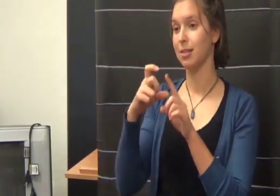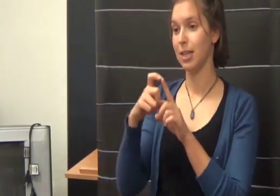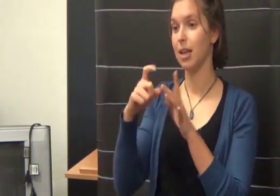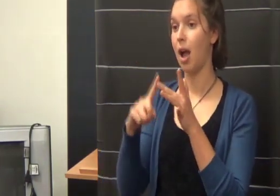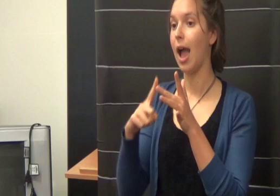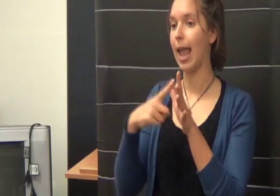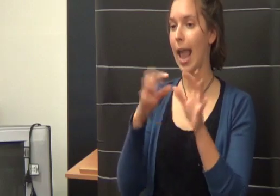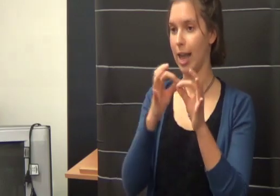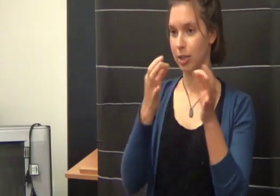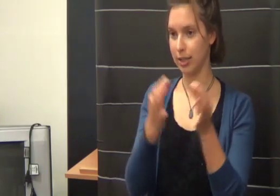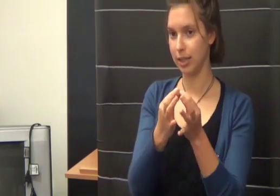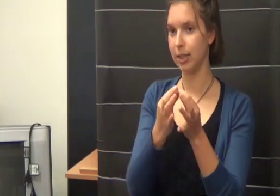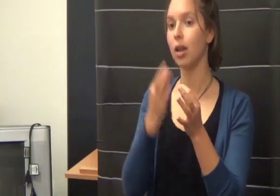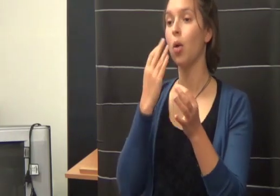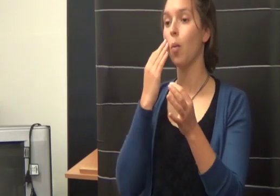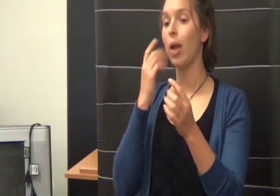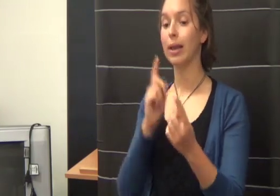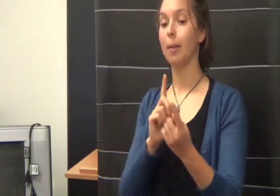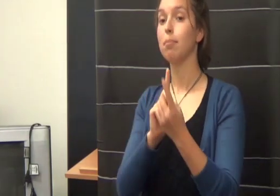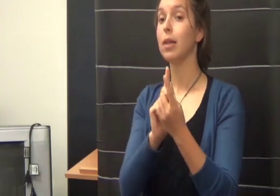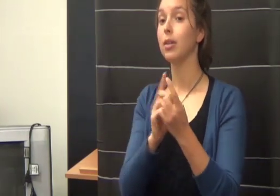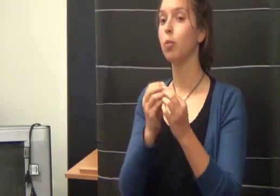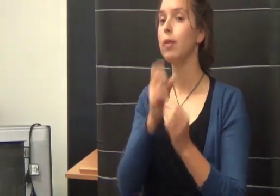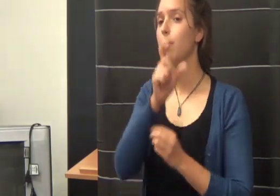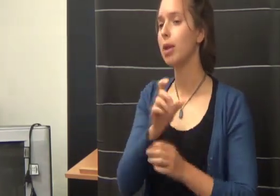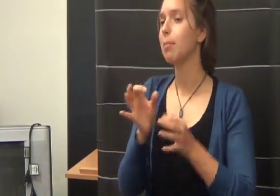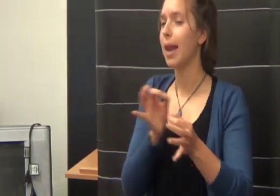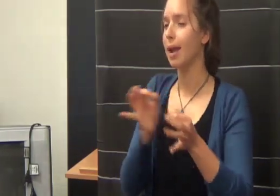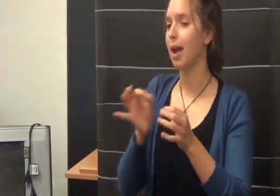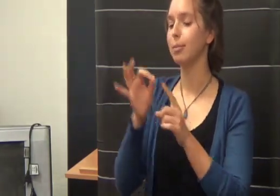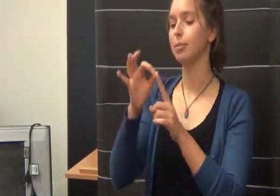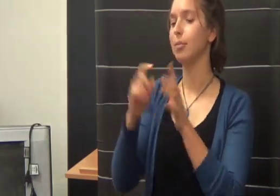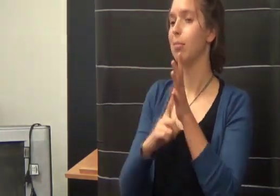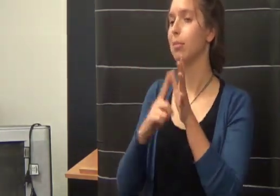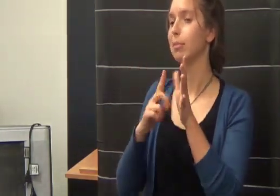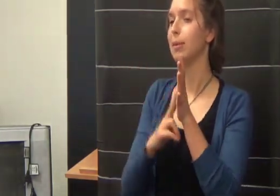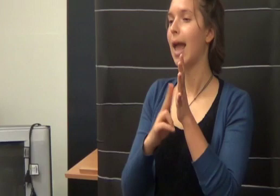Adrienne: With NDIA there will be, when you meet with your planner to talk about what